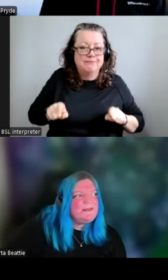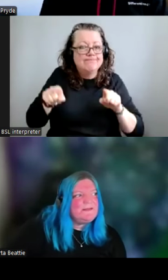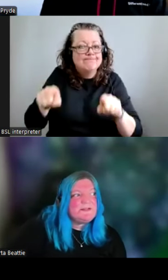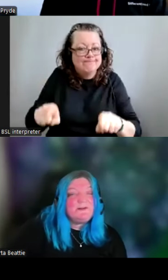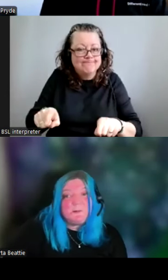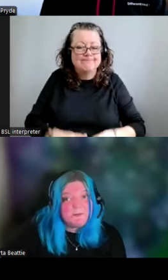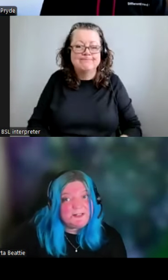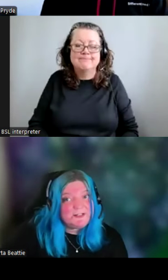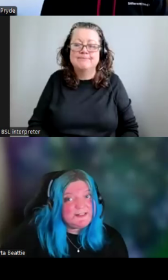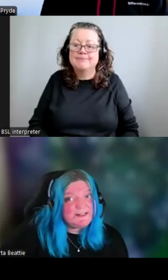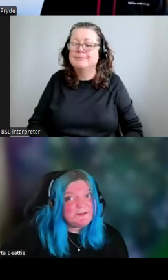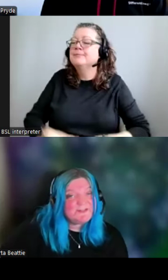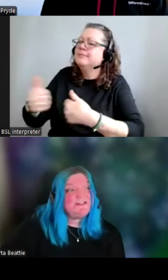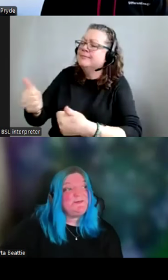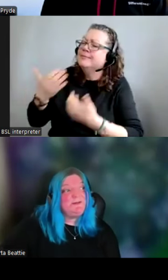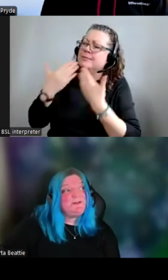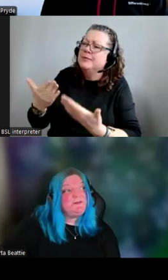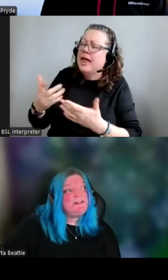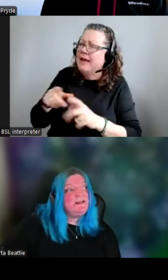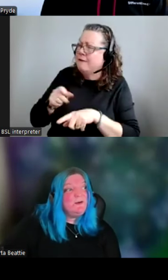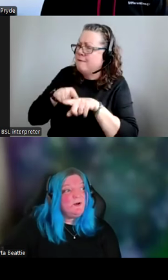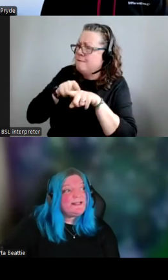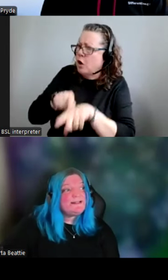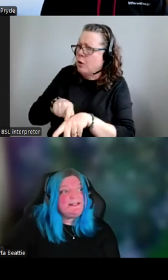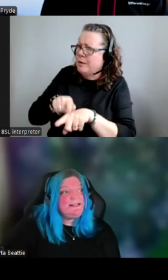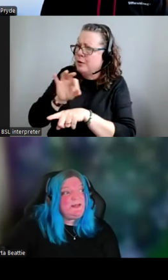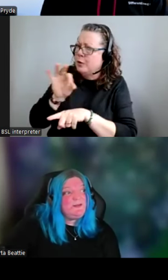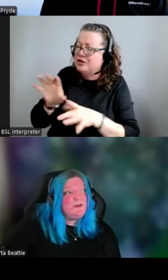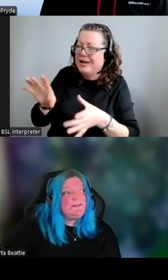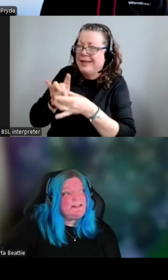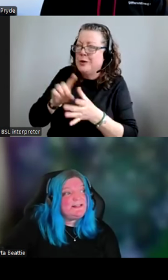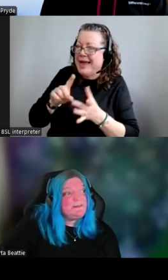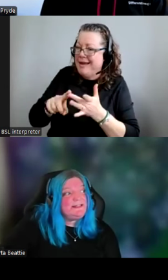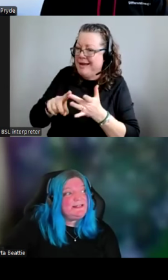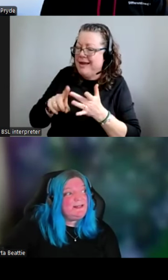There was a follow-up question to this question as well, which was what excites you in the world of accessibility